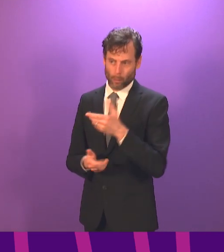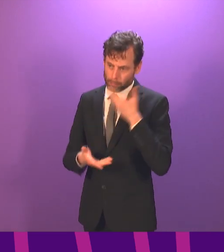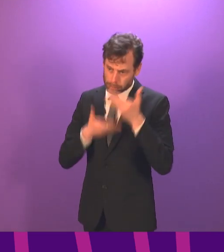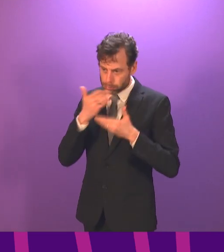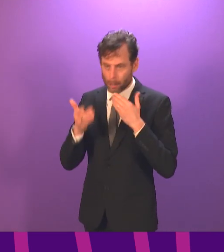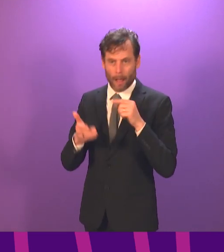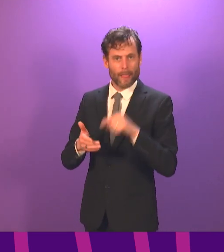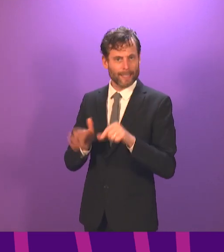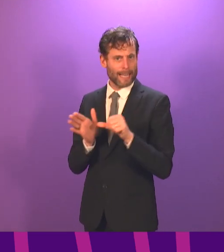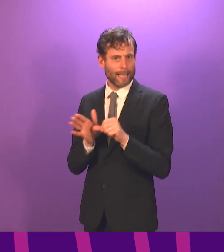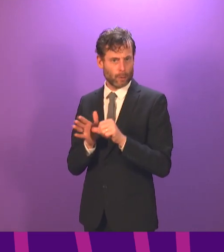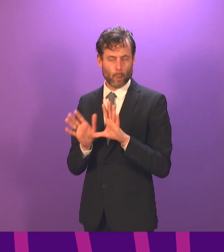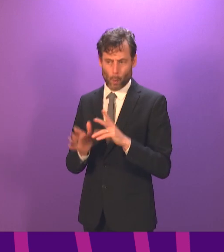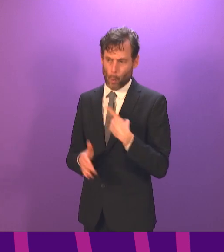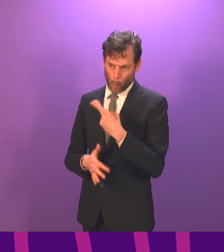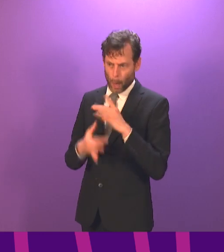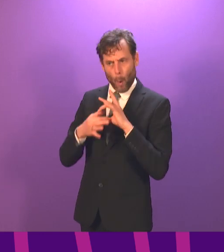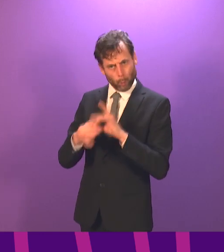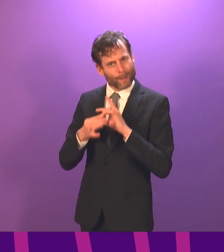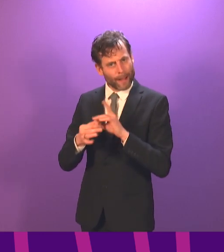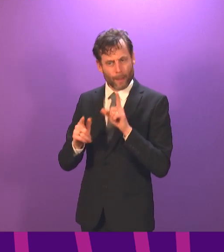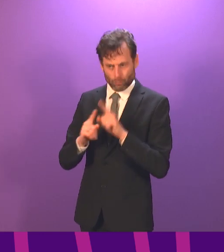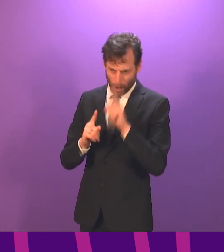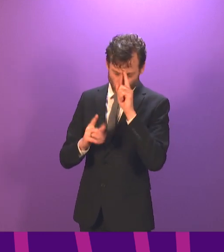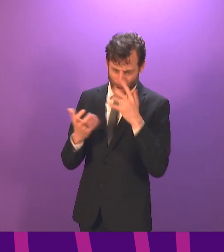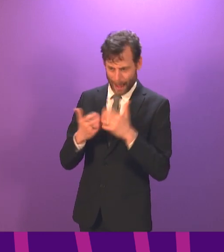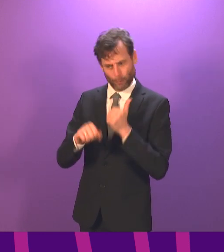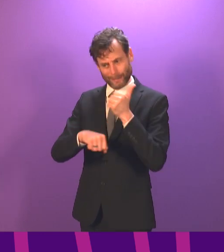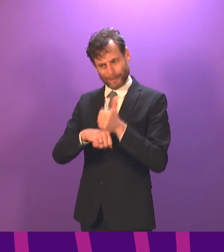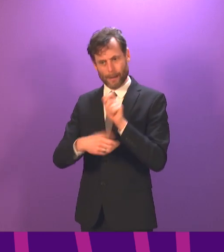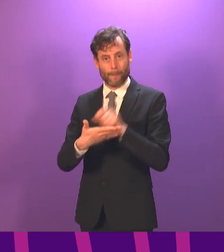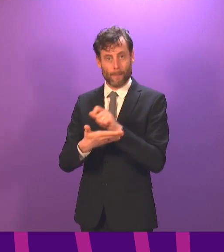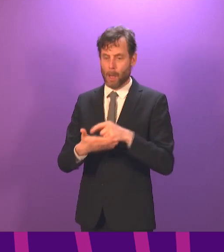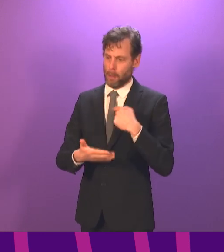we have worked together constructively throughout and we are content with what he has set out today.